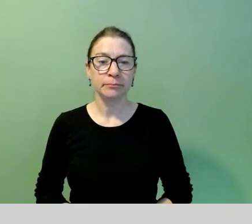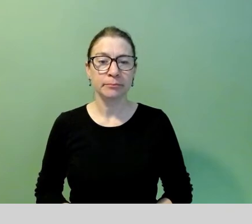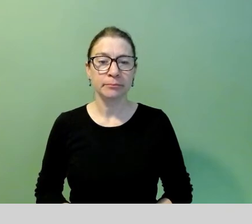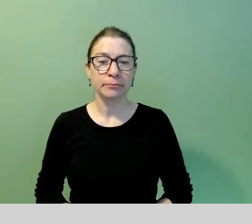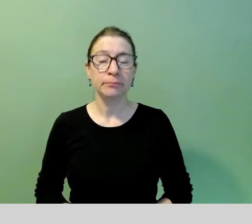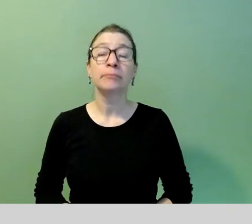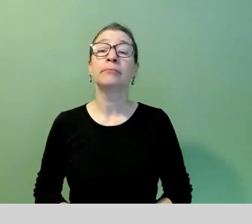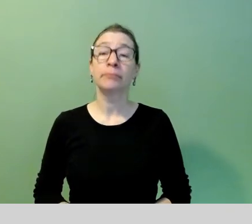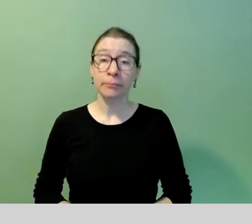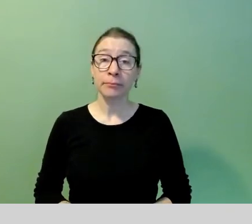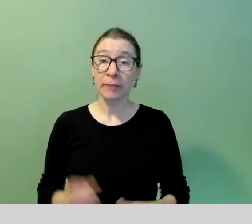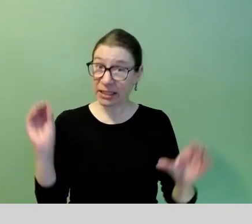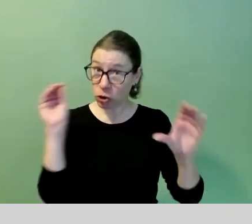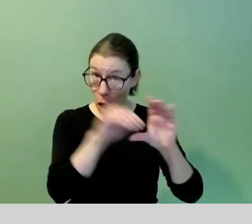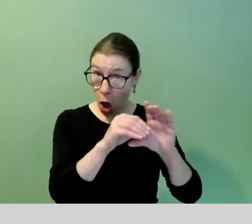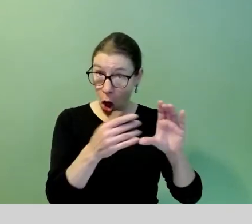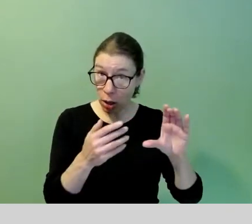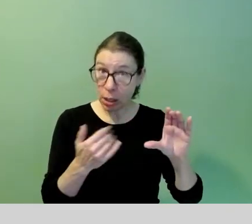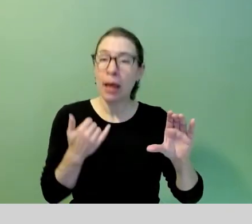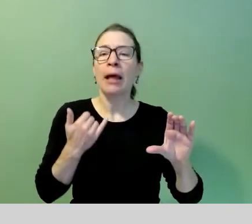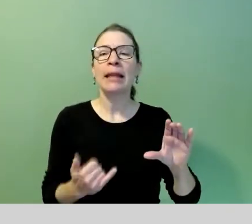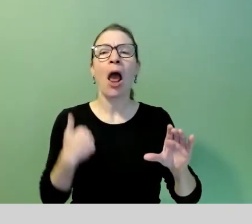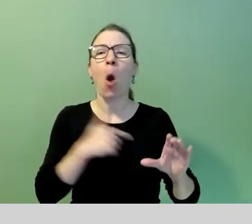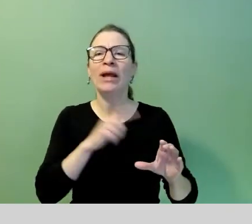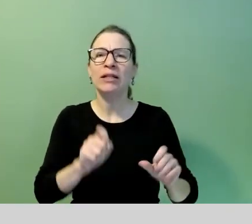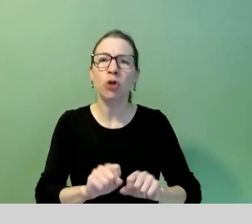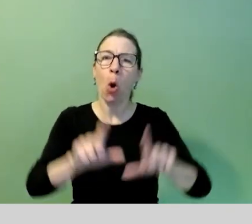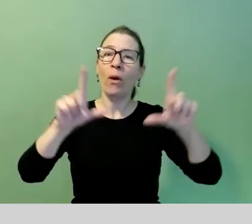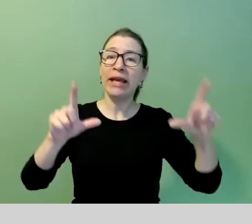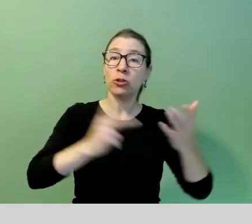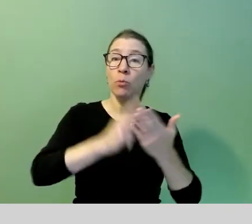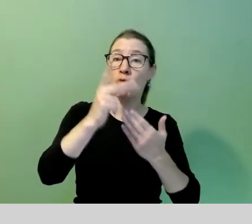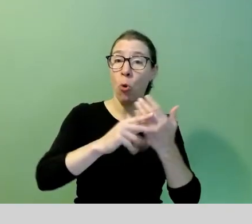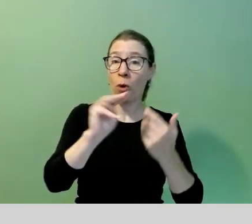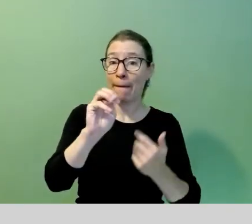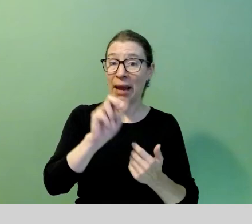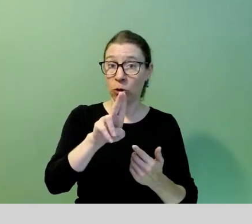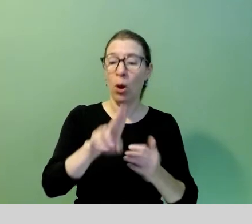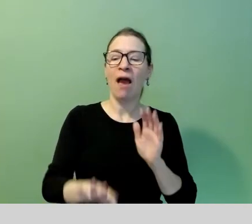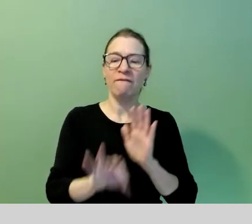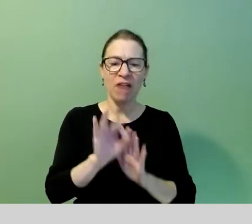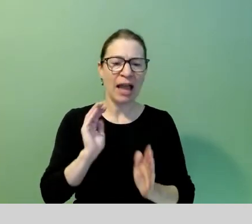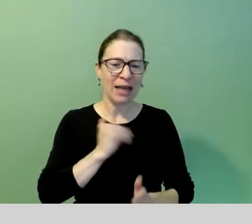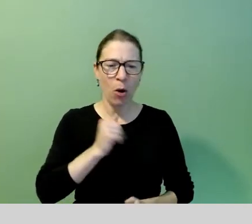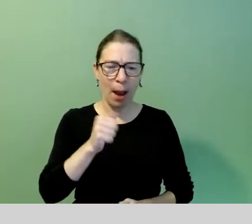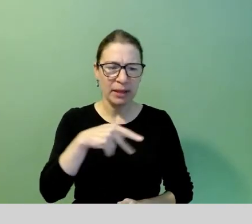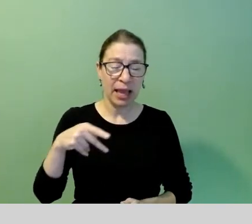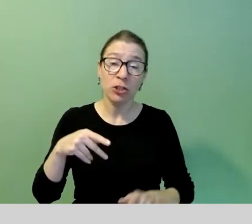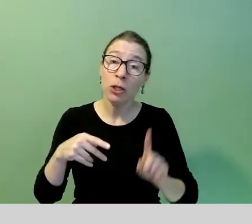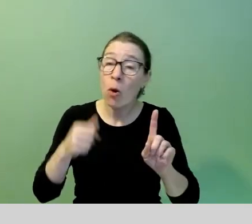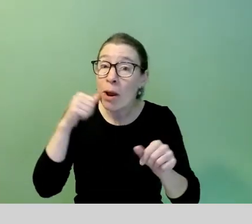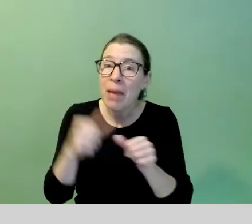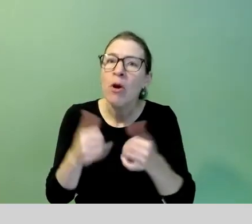Now that it's installed, we need to go into our program menu and find our application. Remember, that this one is called BriefcaseBear.